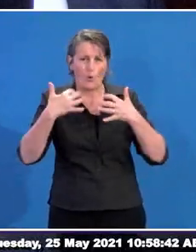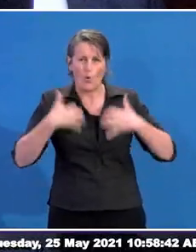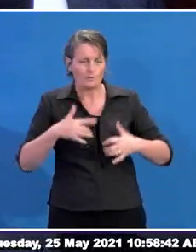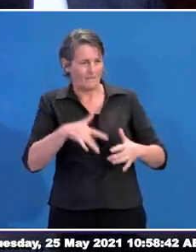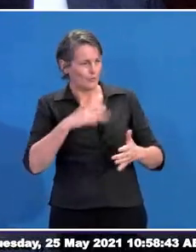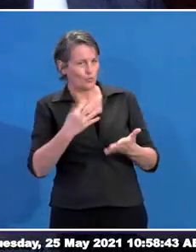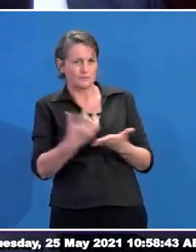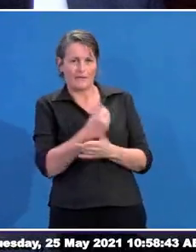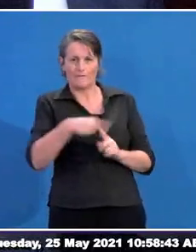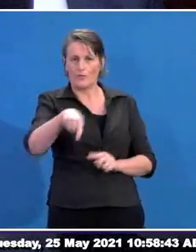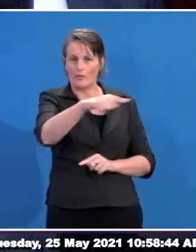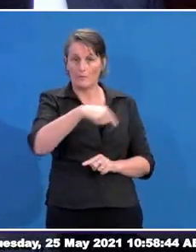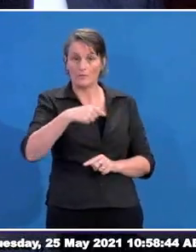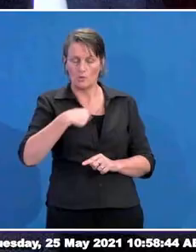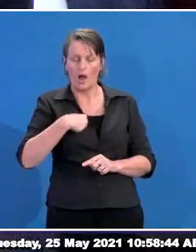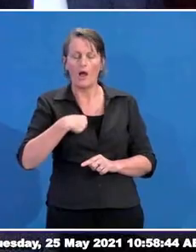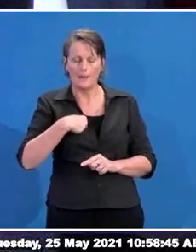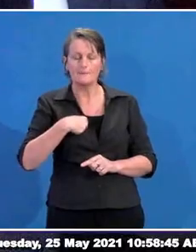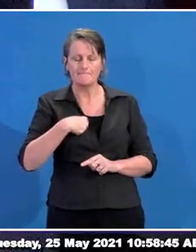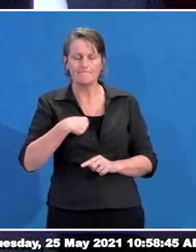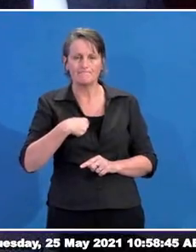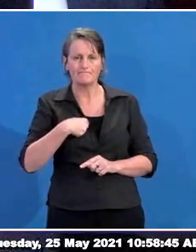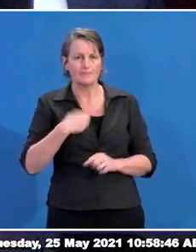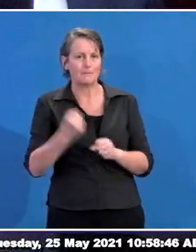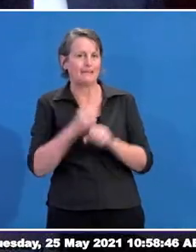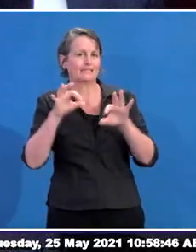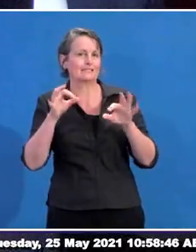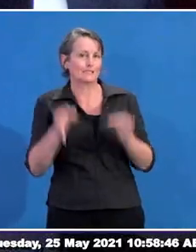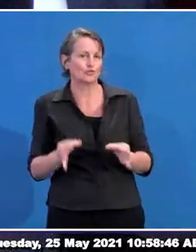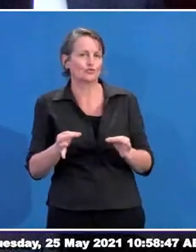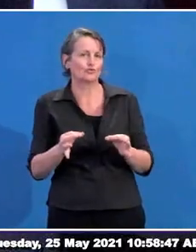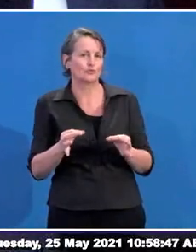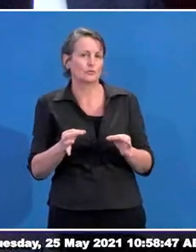So, together, I made the call that she would have, and again,